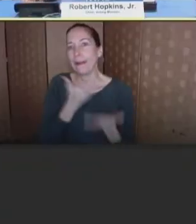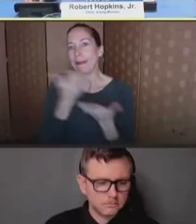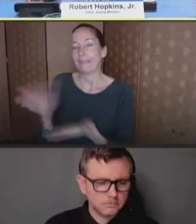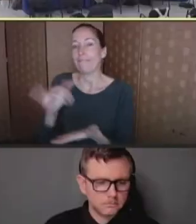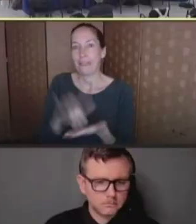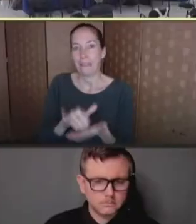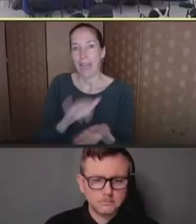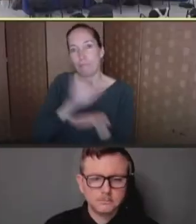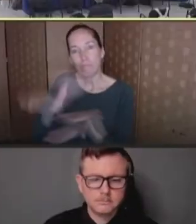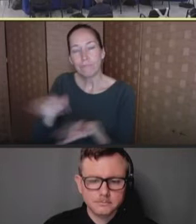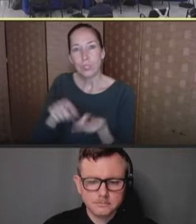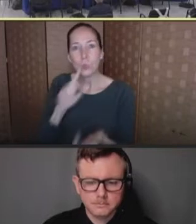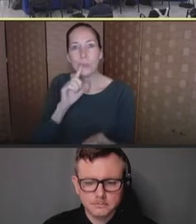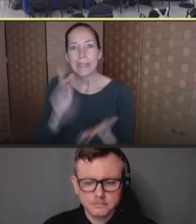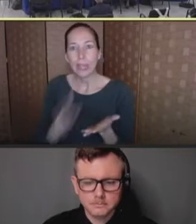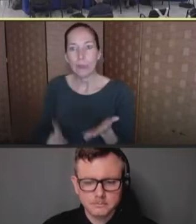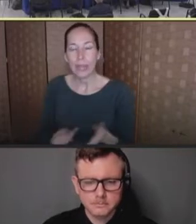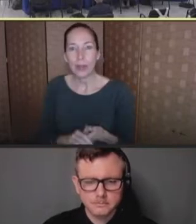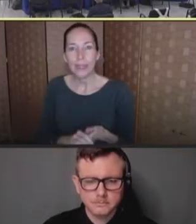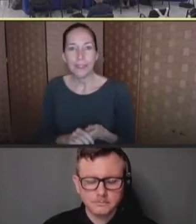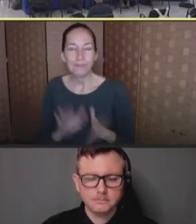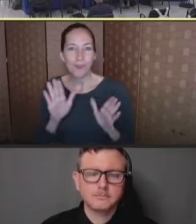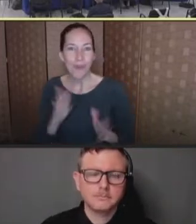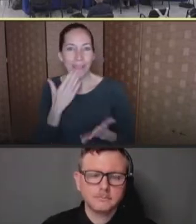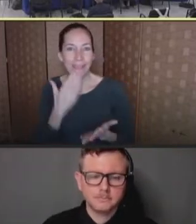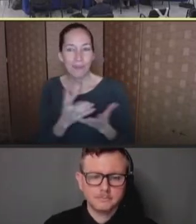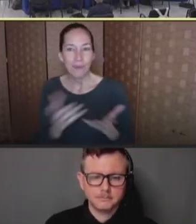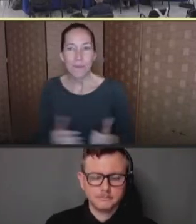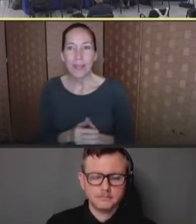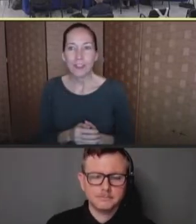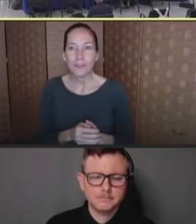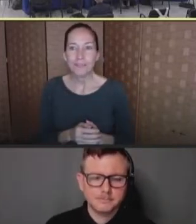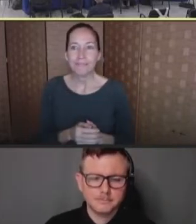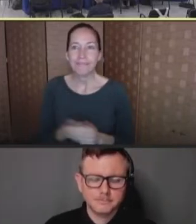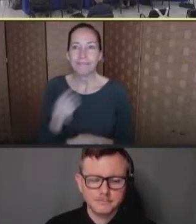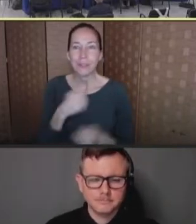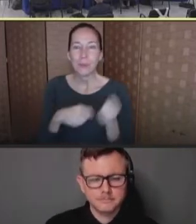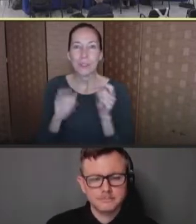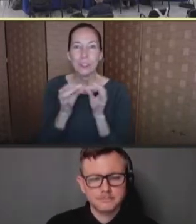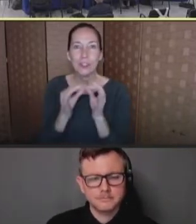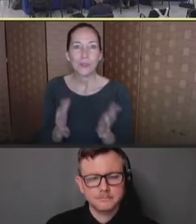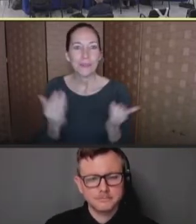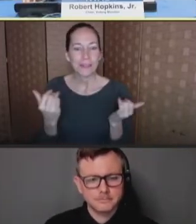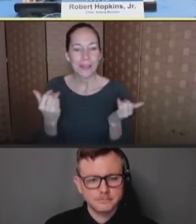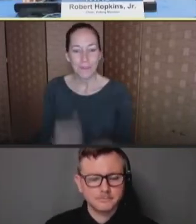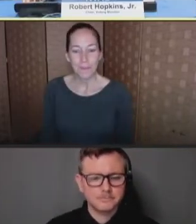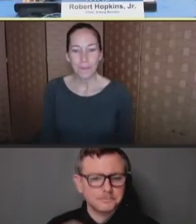Robert Hopkins: Our next panel will start here in just a moment, progress and emerging